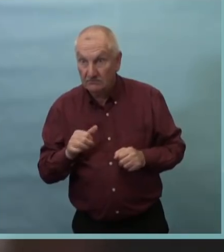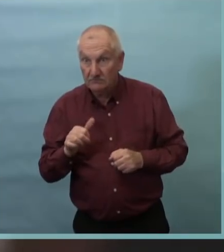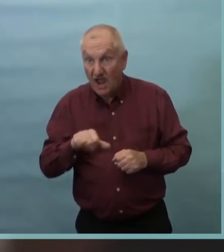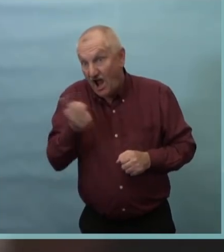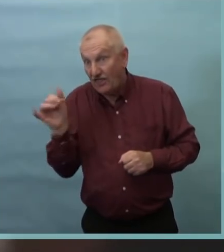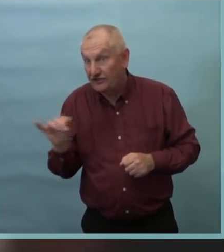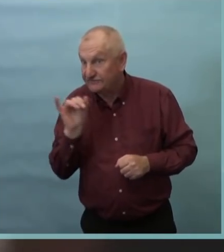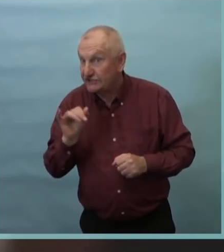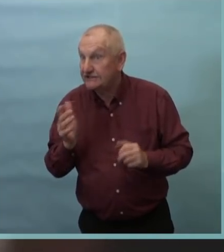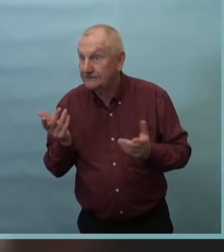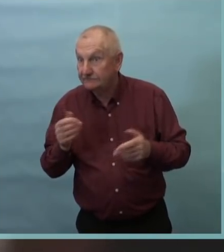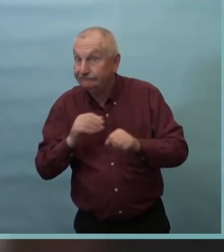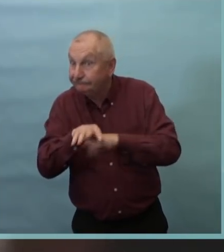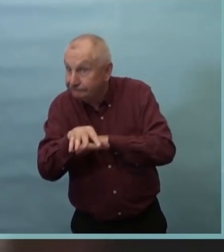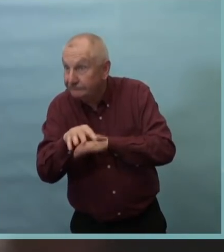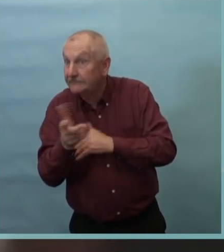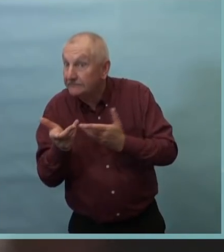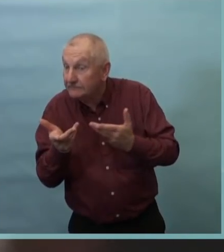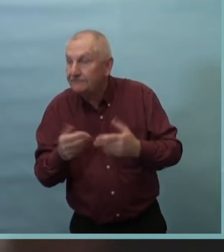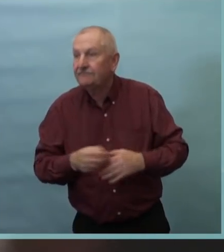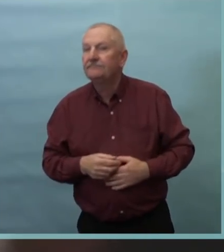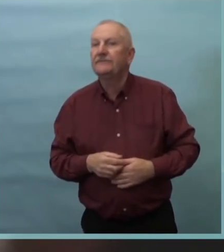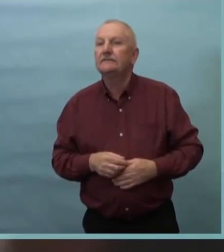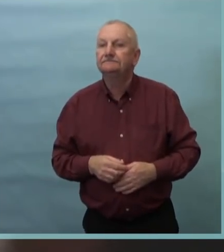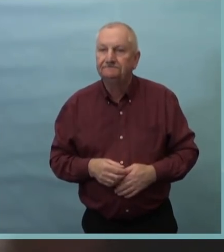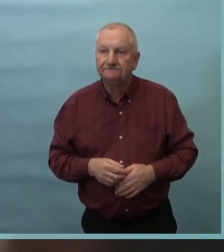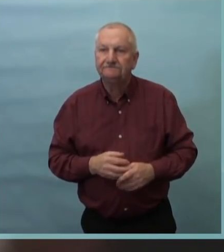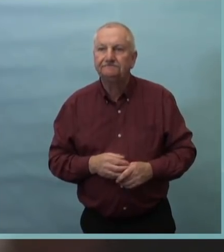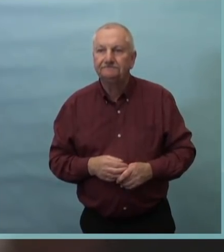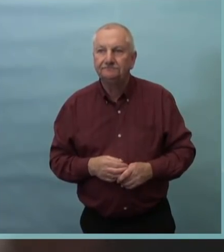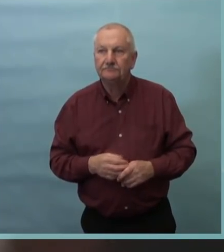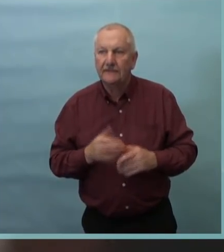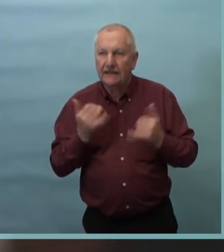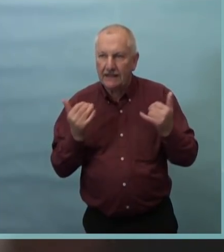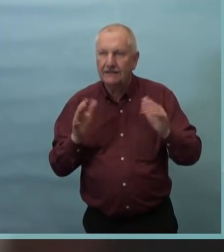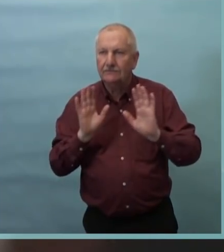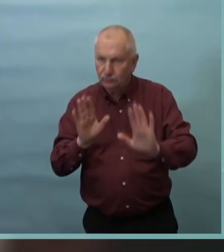months is is where we're starting right now that may be extended we'll have to